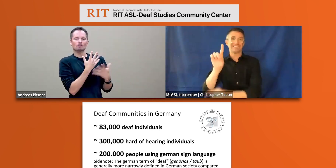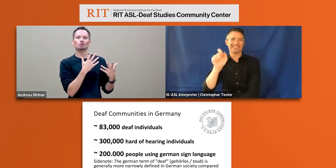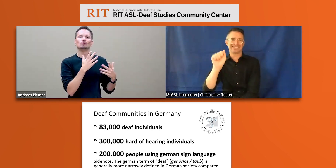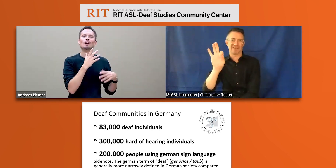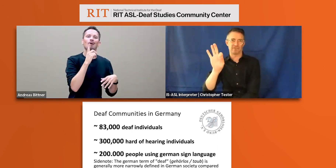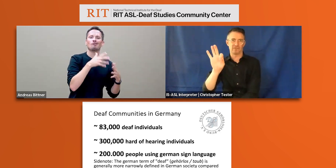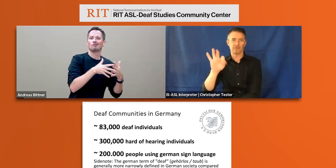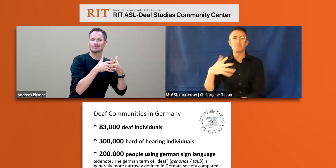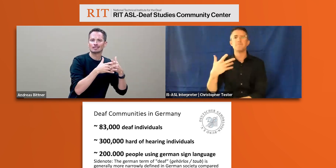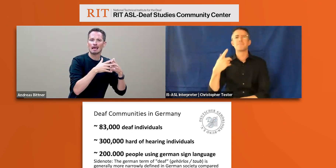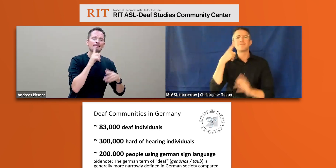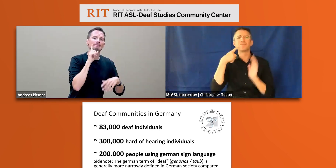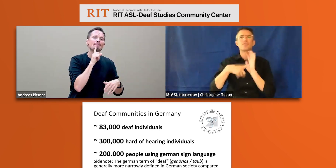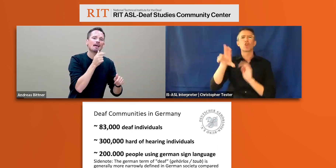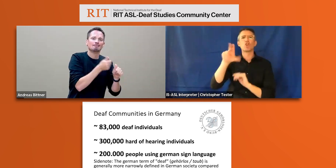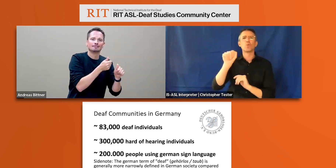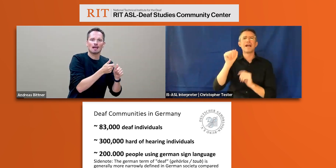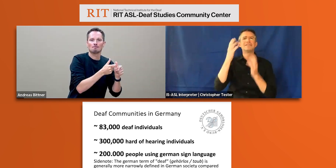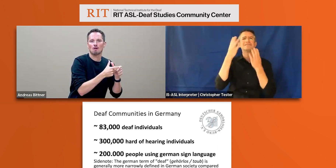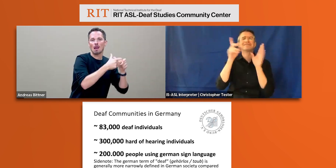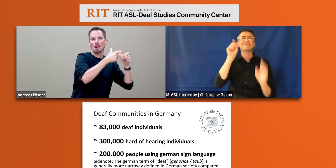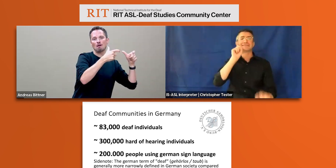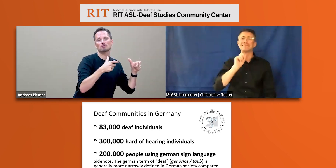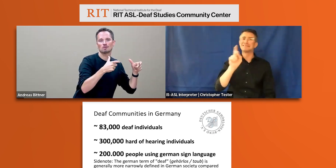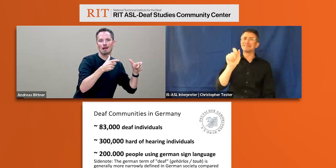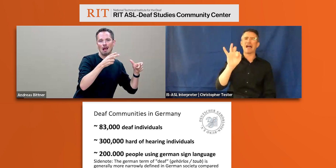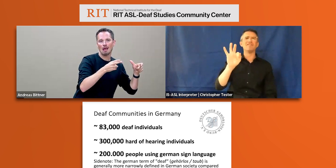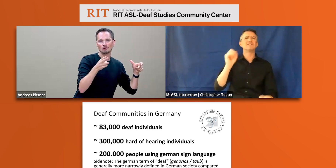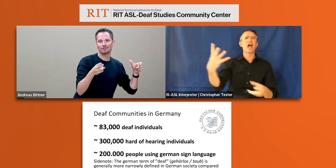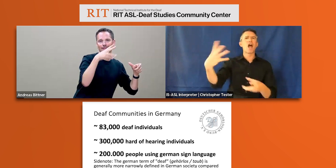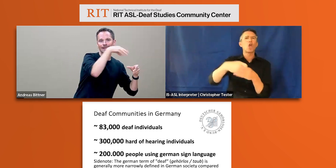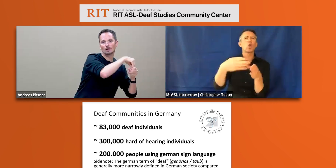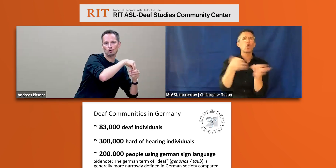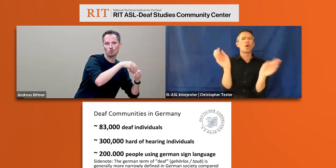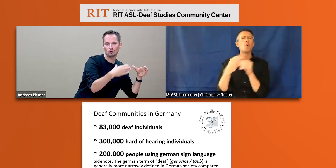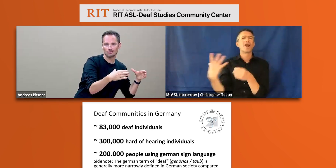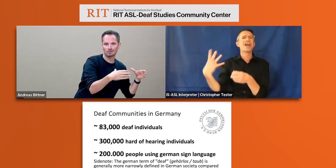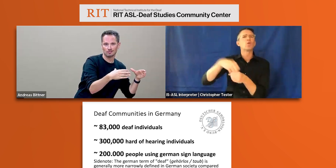has a different emphasis than it does in the United States. In the United States, you can say "deaf,"